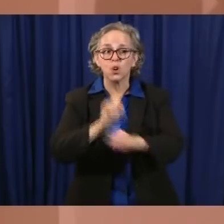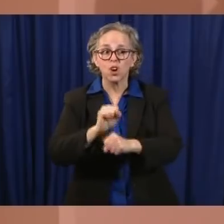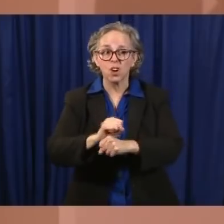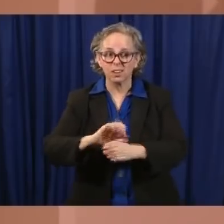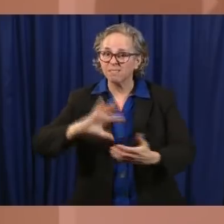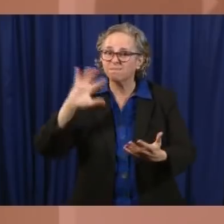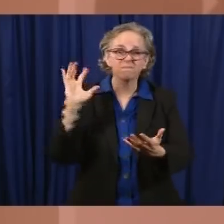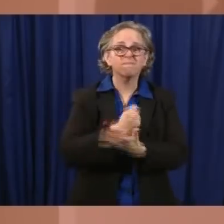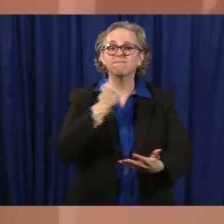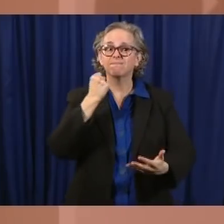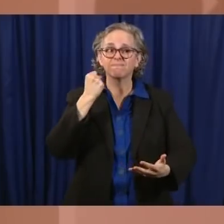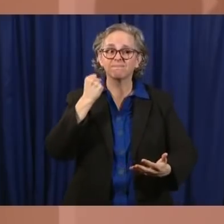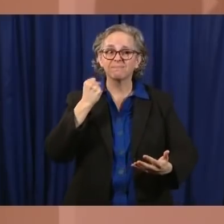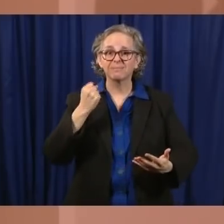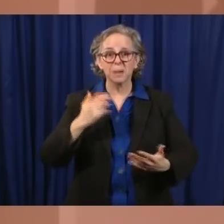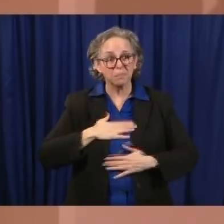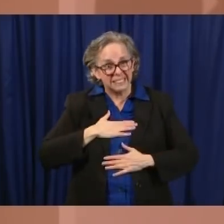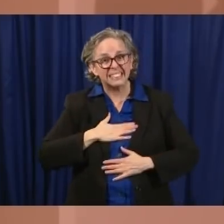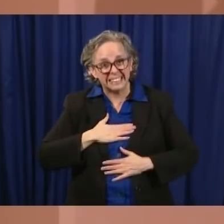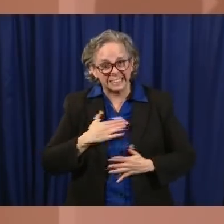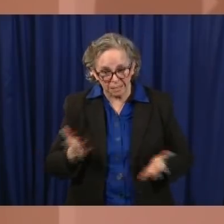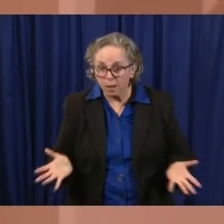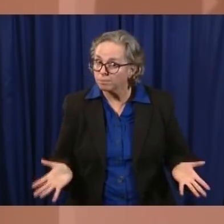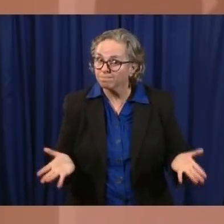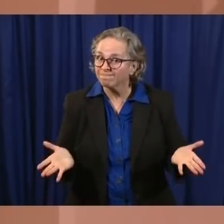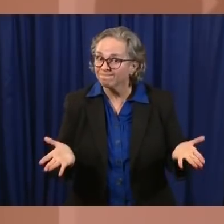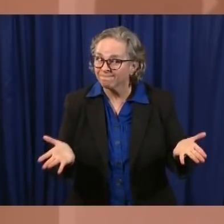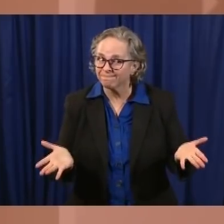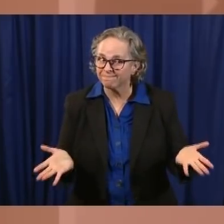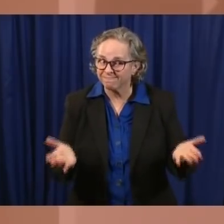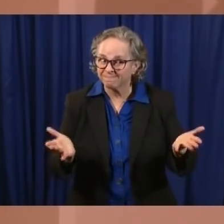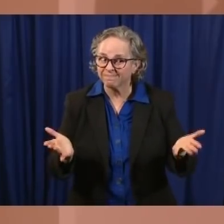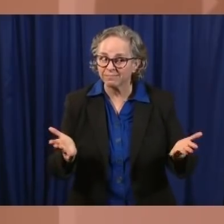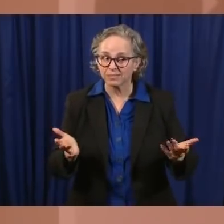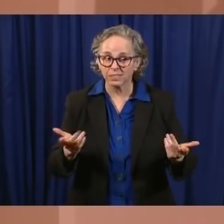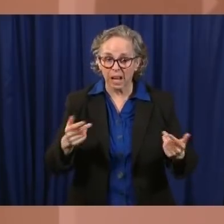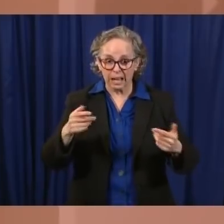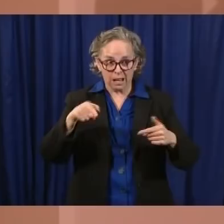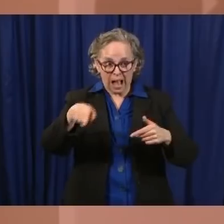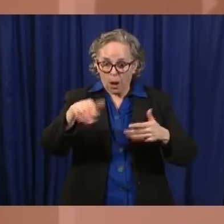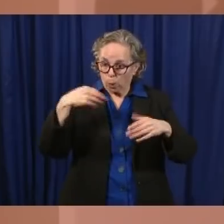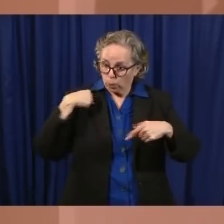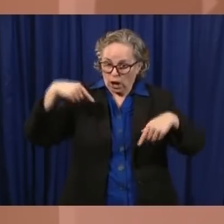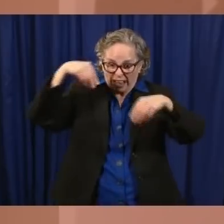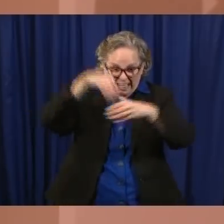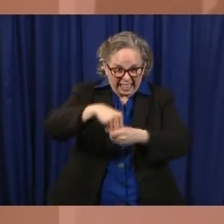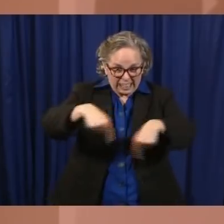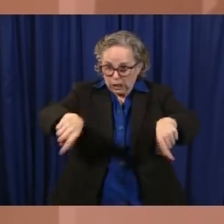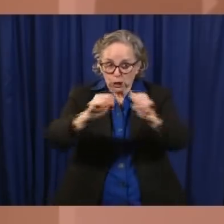SO PLEASE, IF YOU KNOW SOMEBODY WHO MIGHT BE IN A POSITION TO